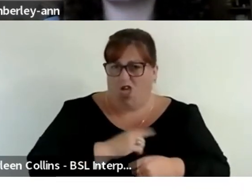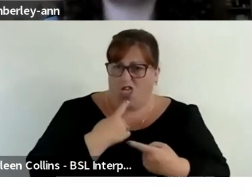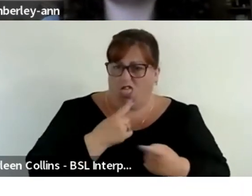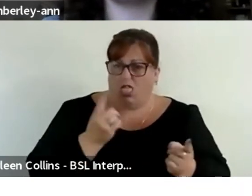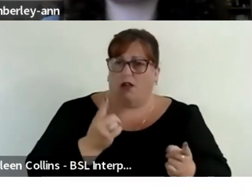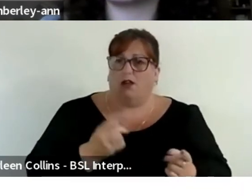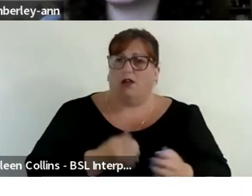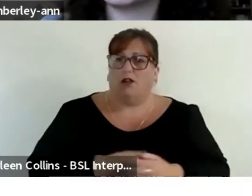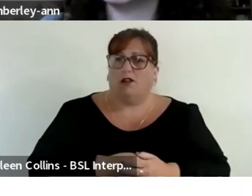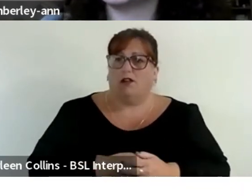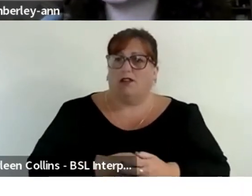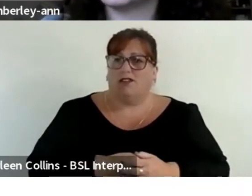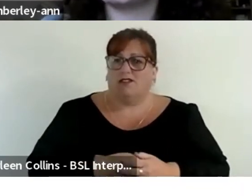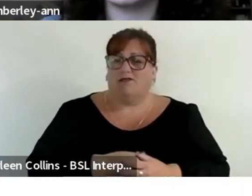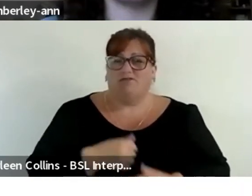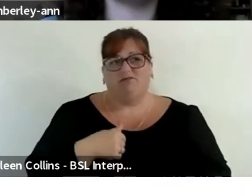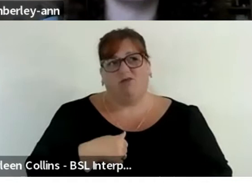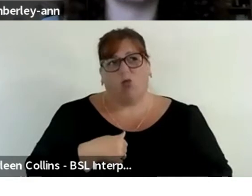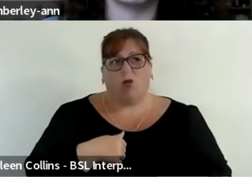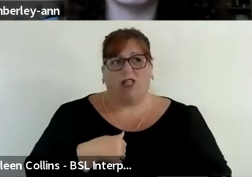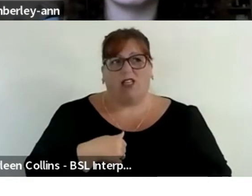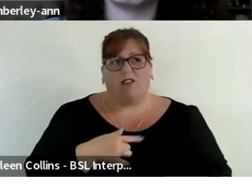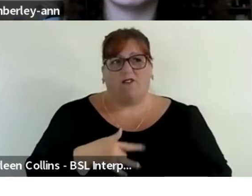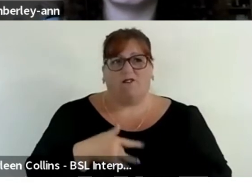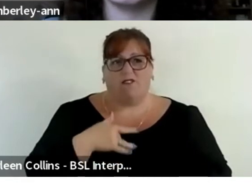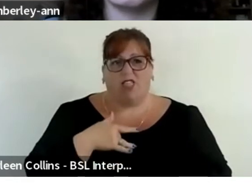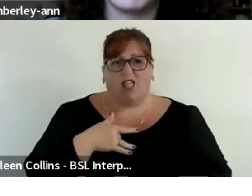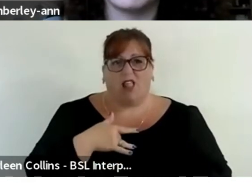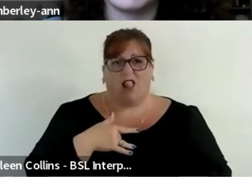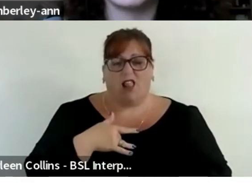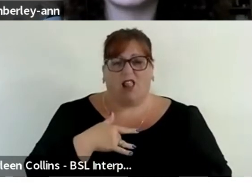We want to create a culture where being open is supported but not obliged.